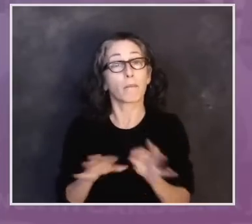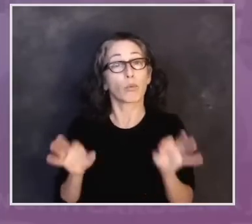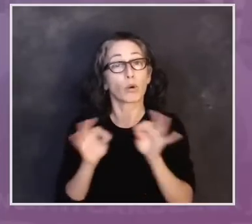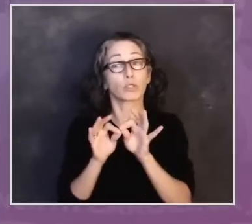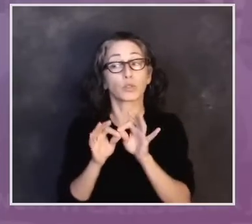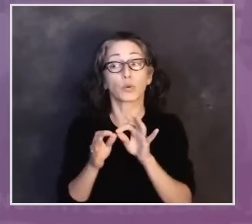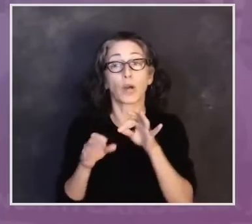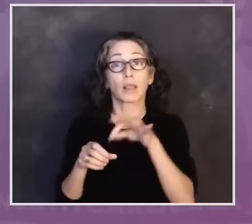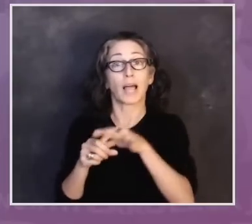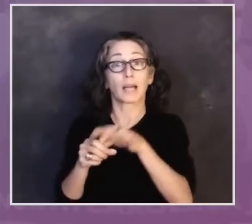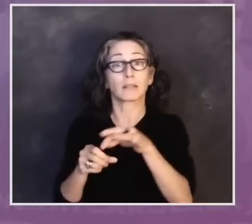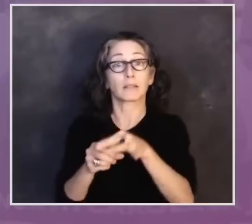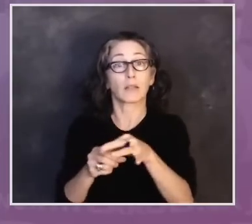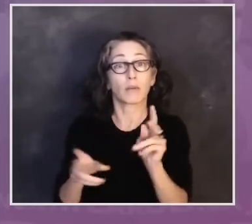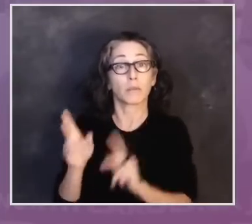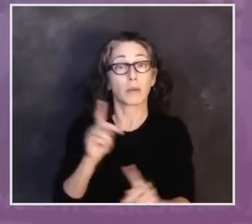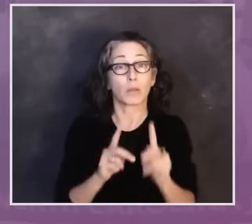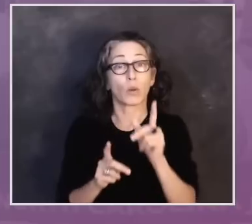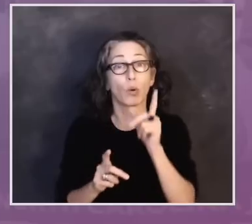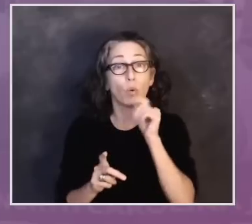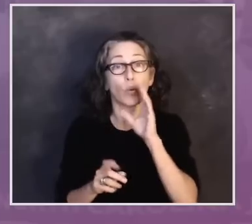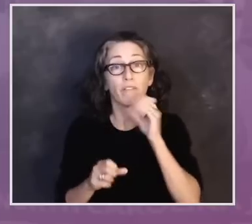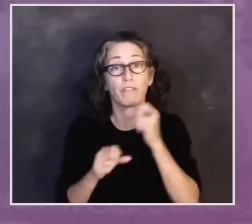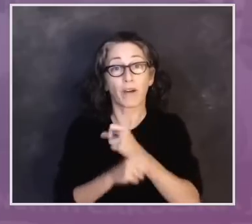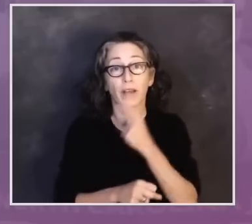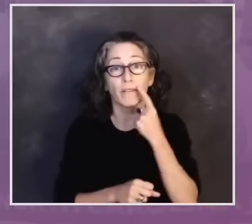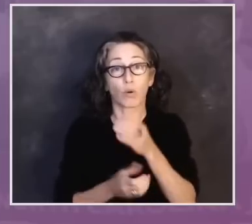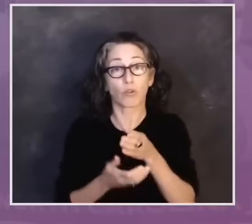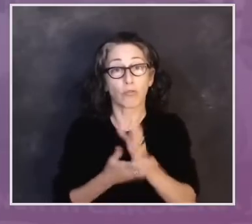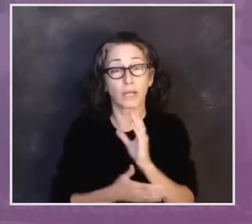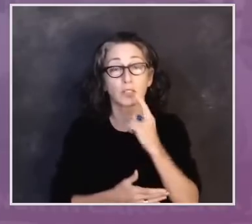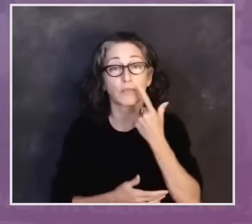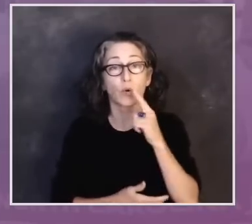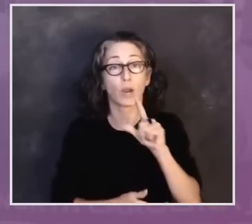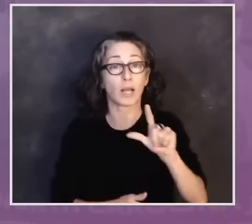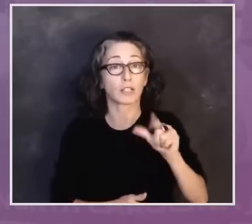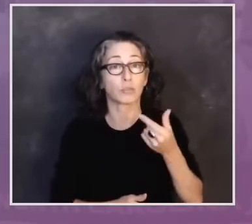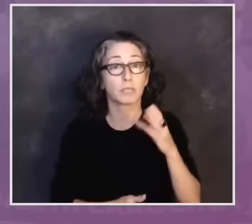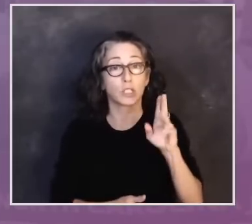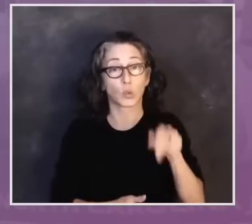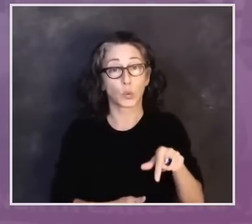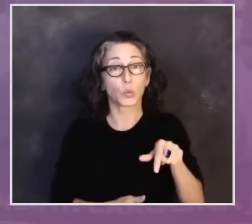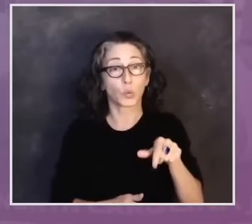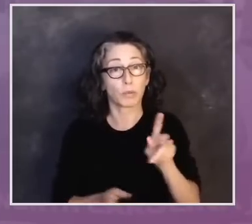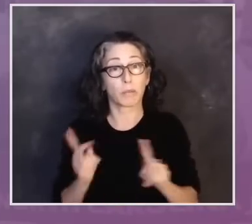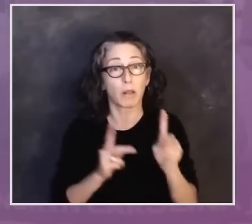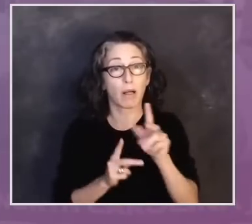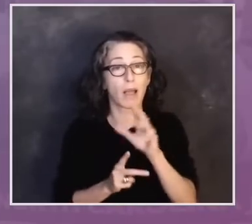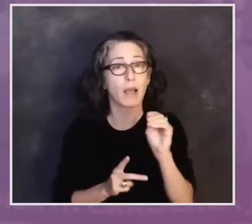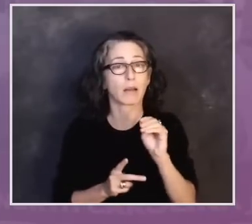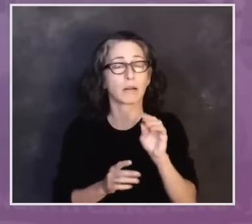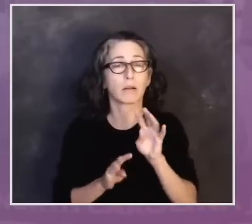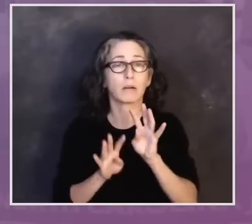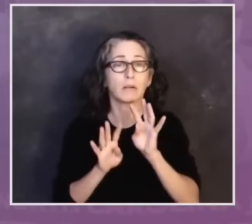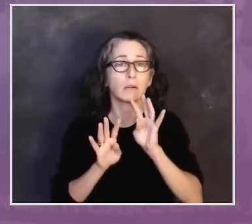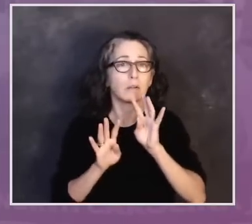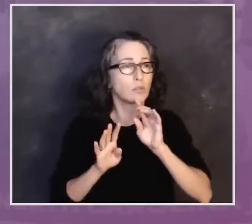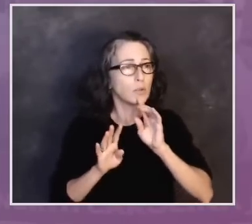IS CLEAR. AND IT IS IMPORTANT TO ELECT THOSE OFFICIALS WHO WILL PRESERVE OUR HEALTH CARE, WHO